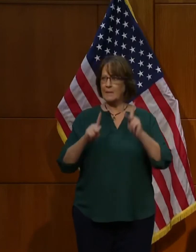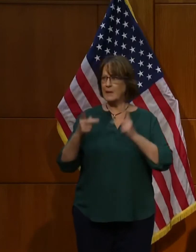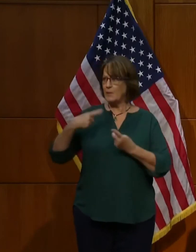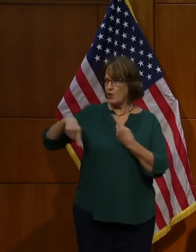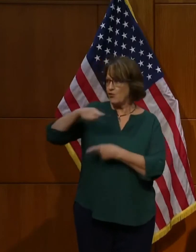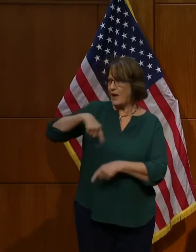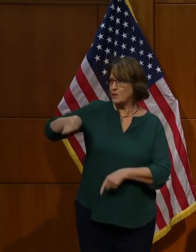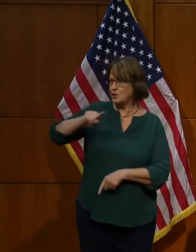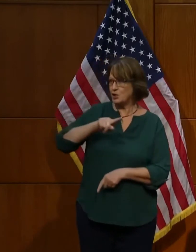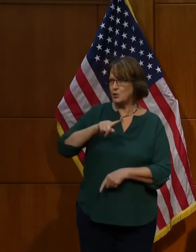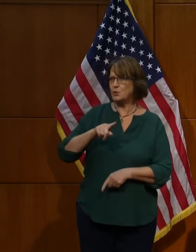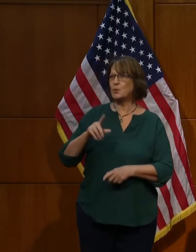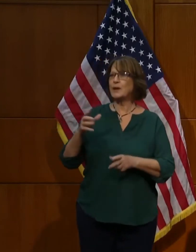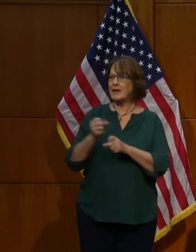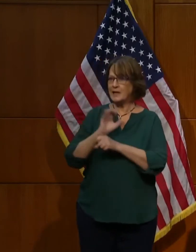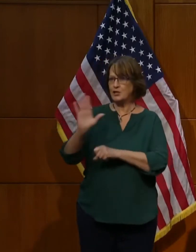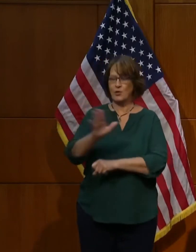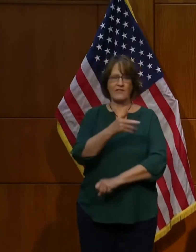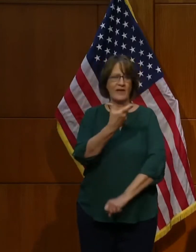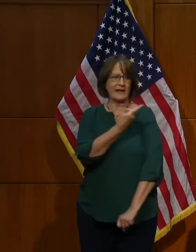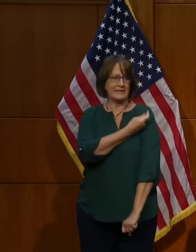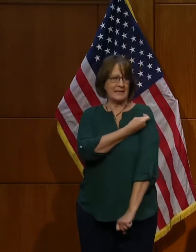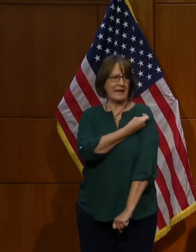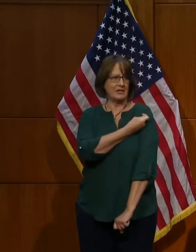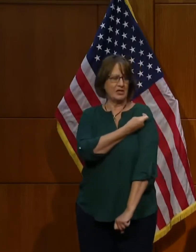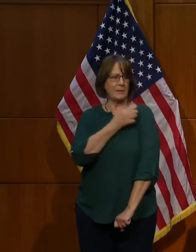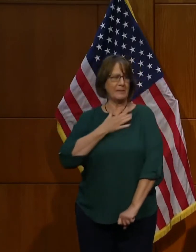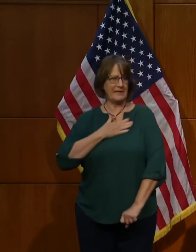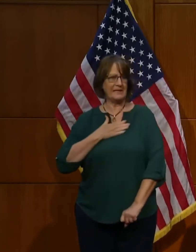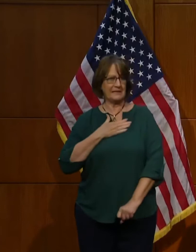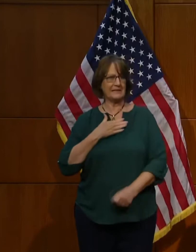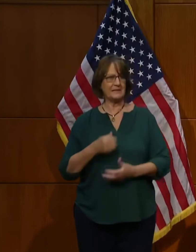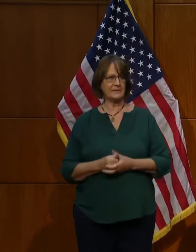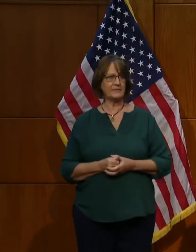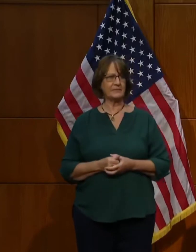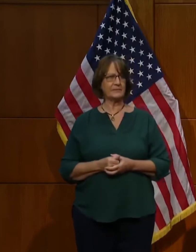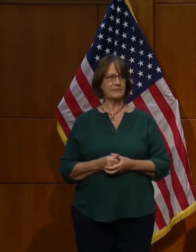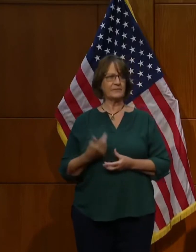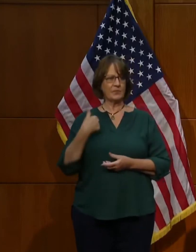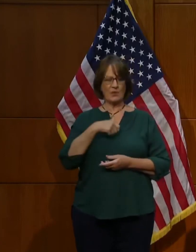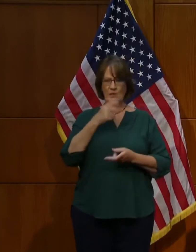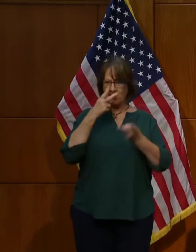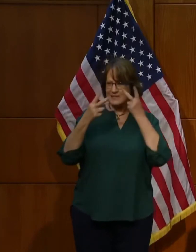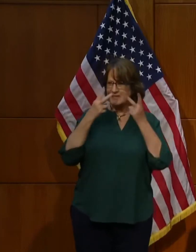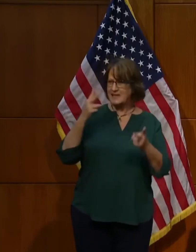you. Get vaccinated. We have all seen the news stories and Facebook